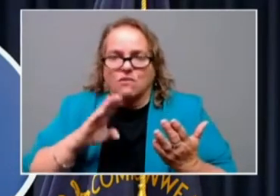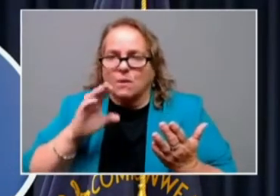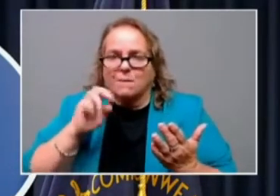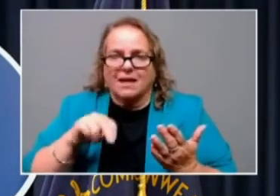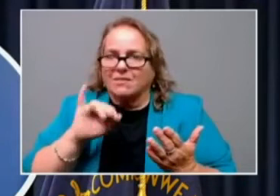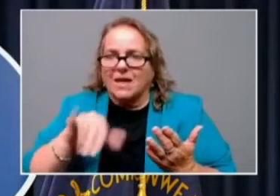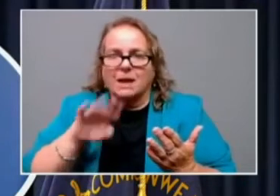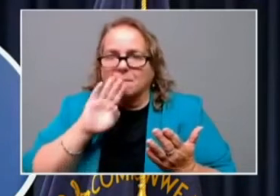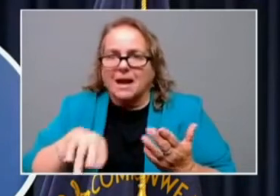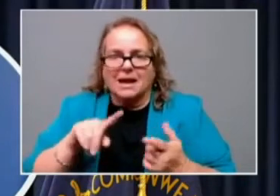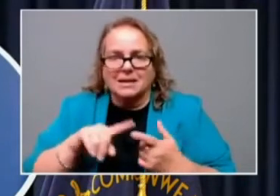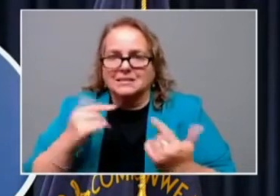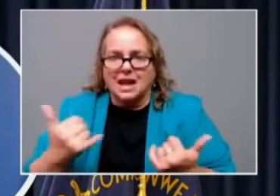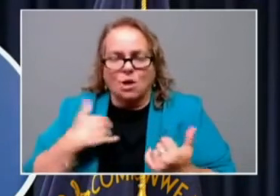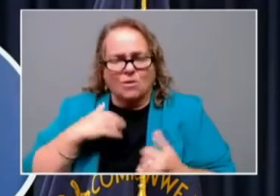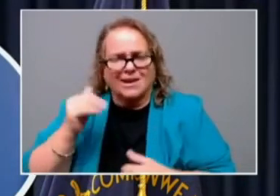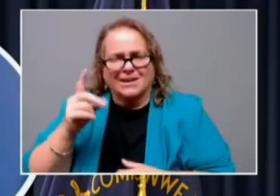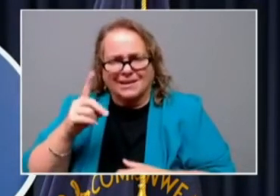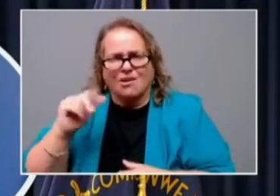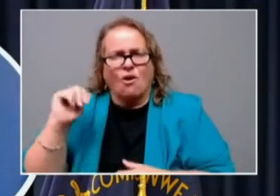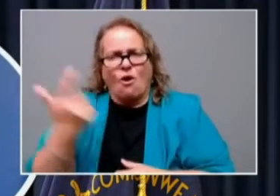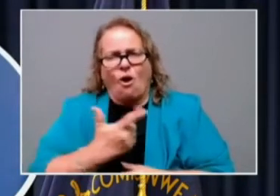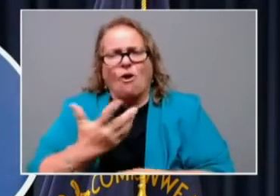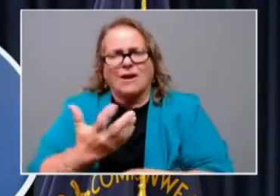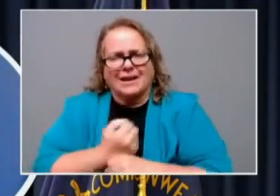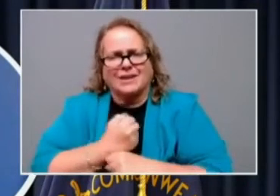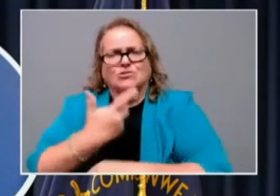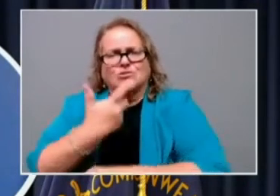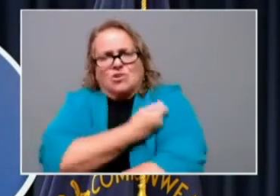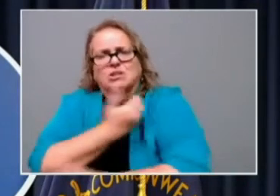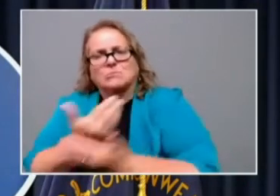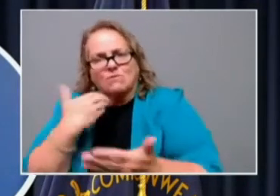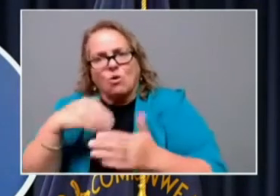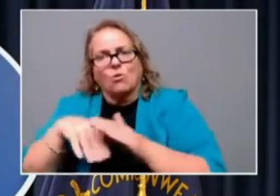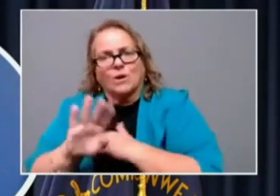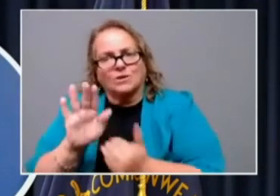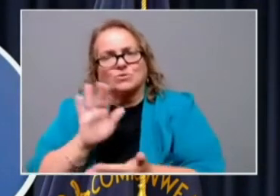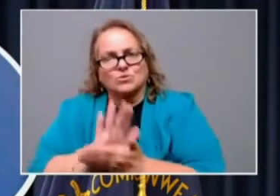them before we we went to school. Um uh they were even passed into law in